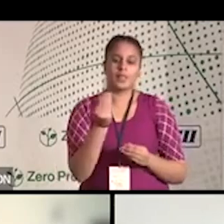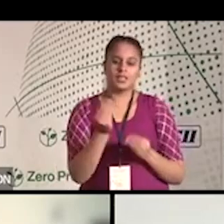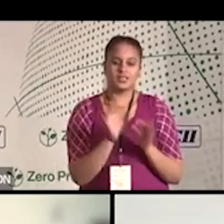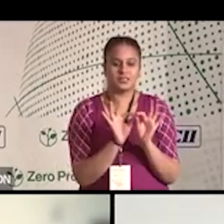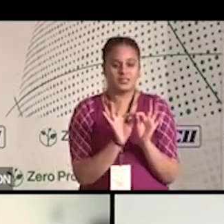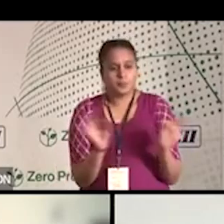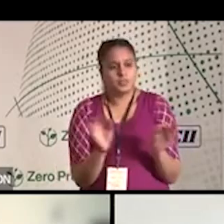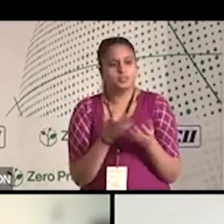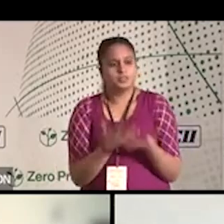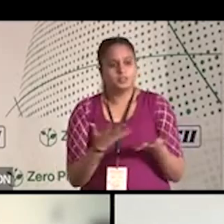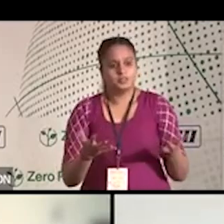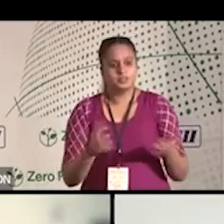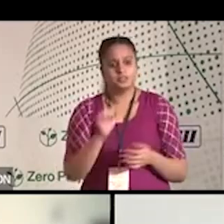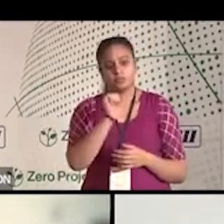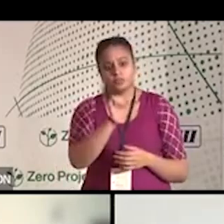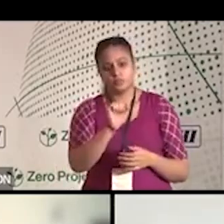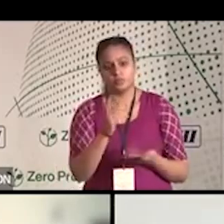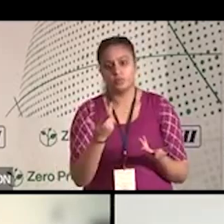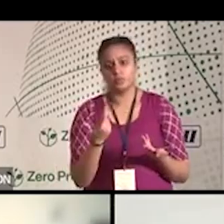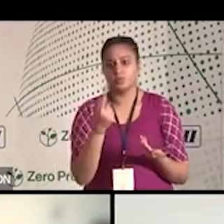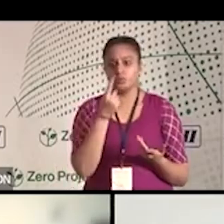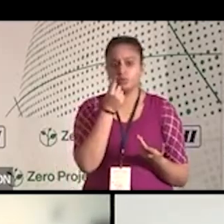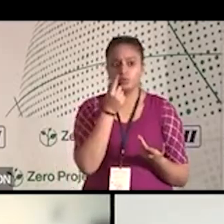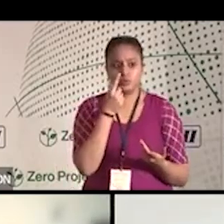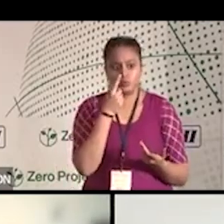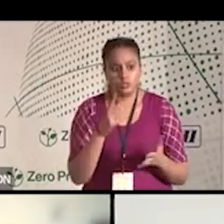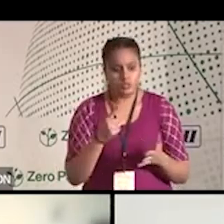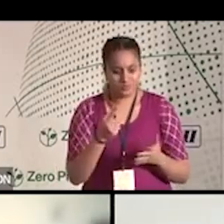you know, using real money, going and buying things